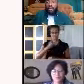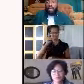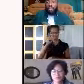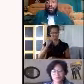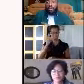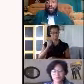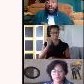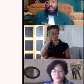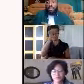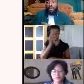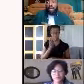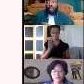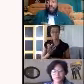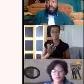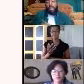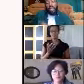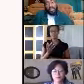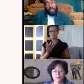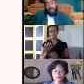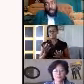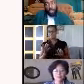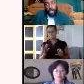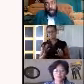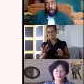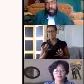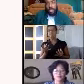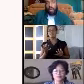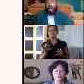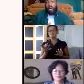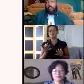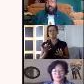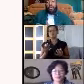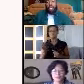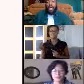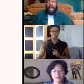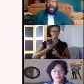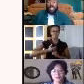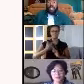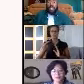the issue of having to play a certain role and not being able to come fully as you would